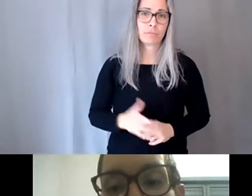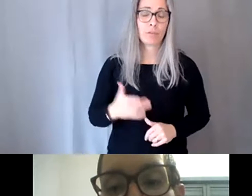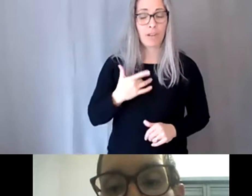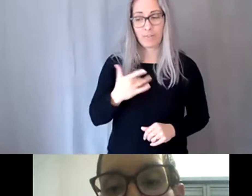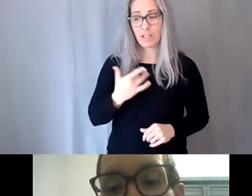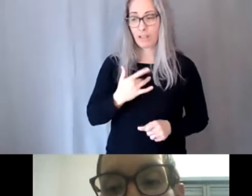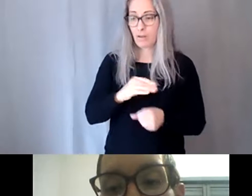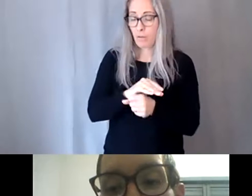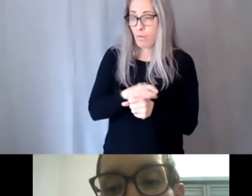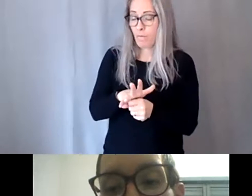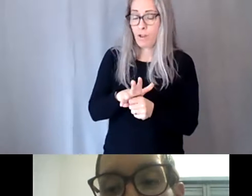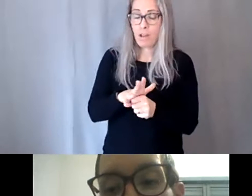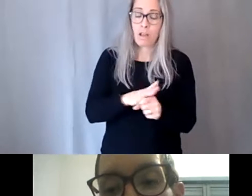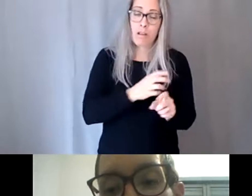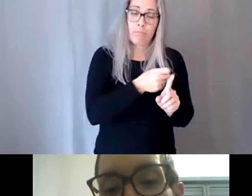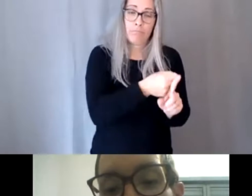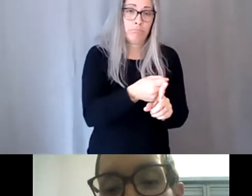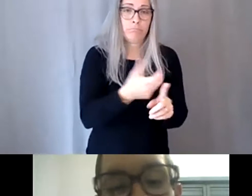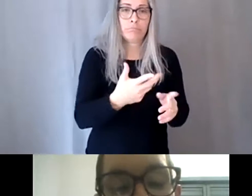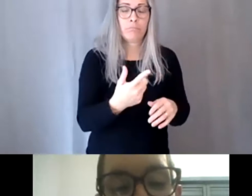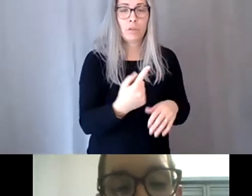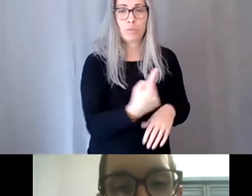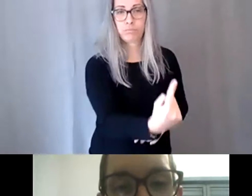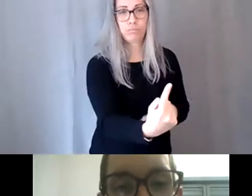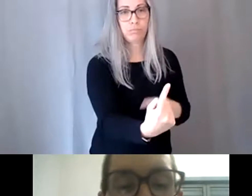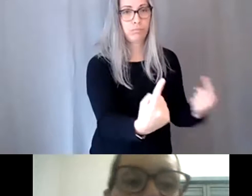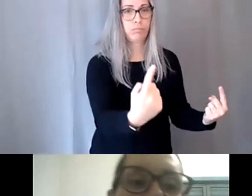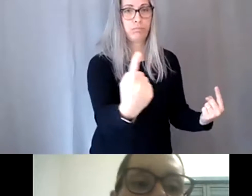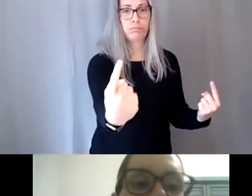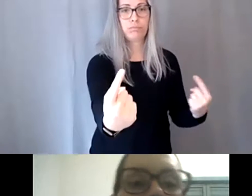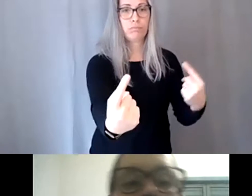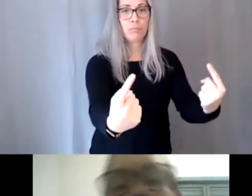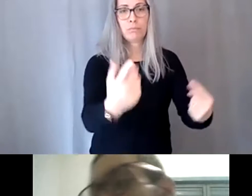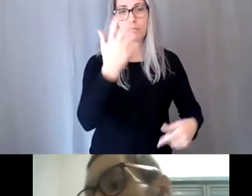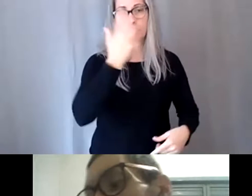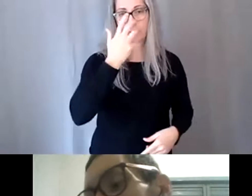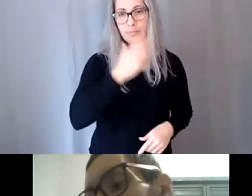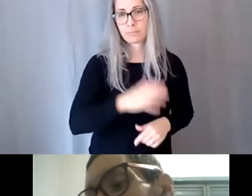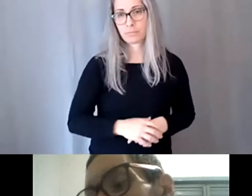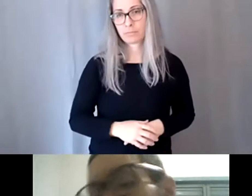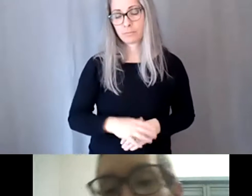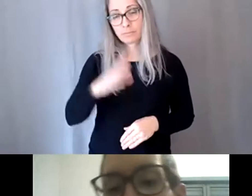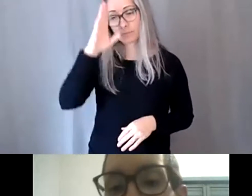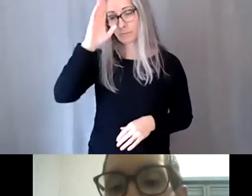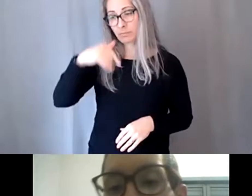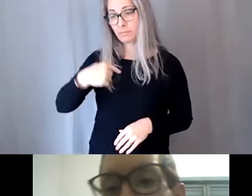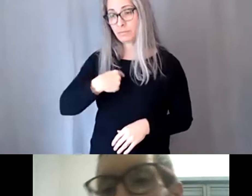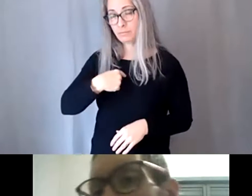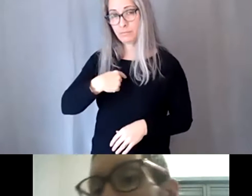very isolating it's been I mean just speaking from personal experience with folks who I share community with